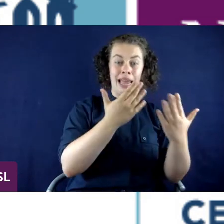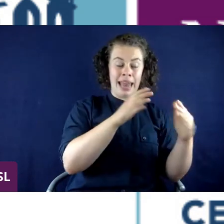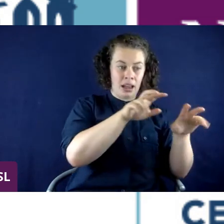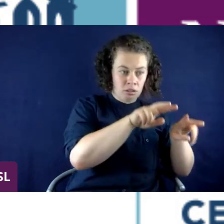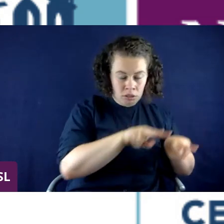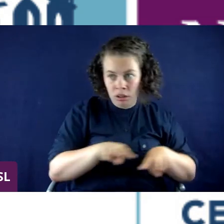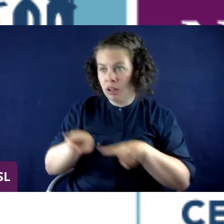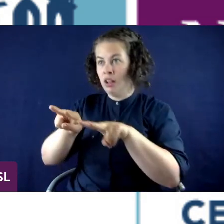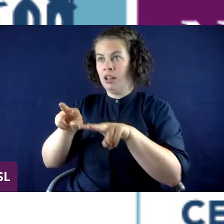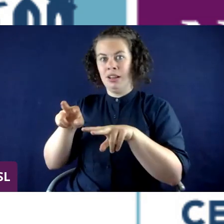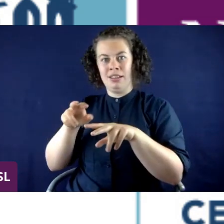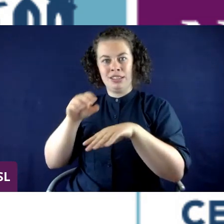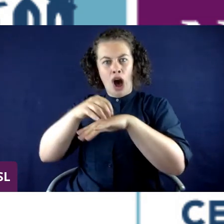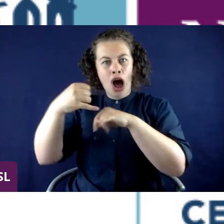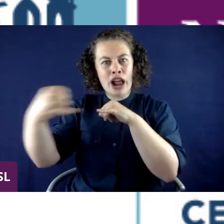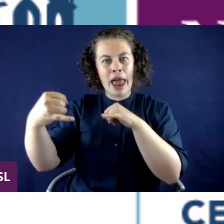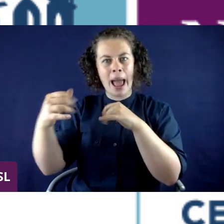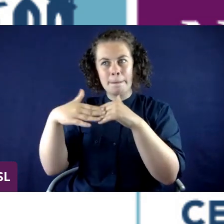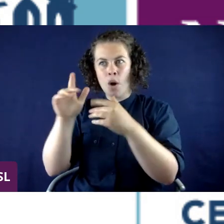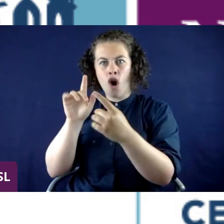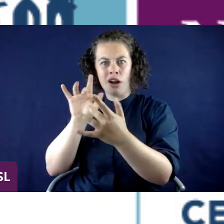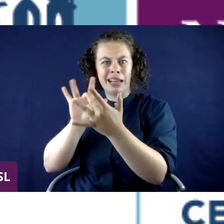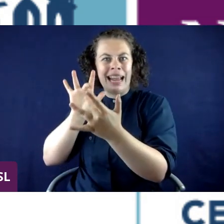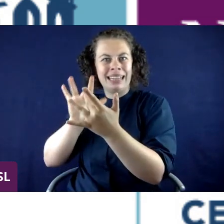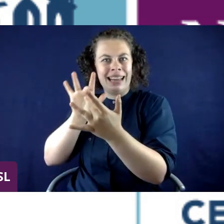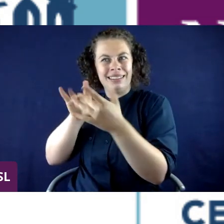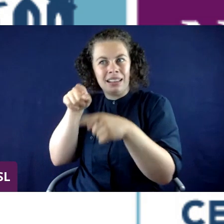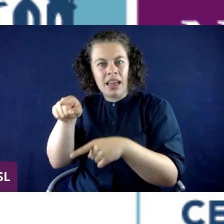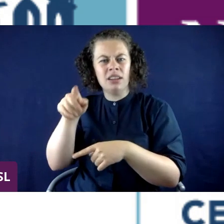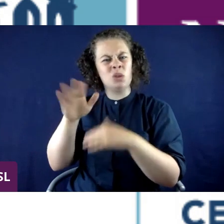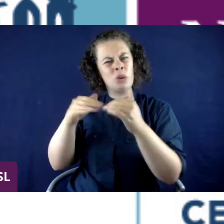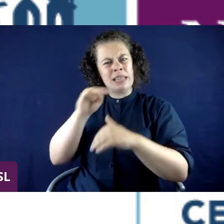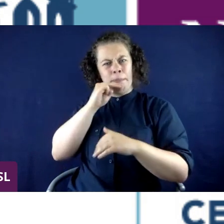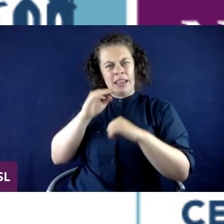, and often what happens is